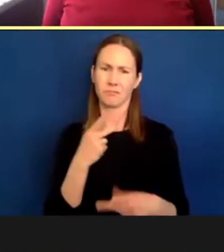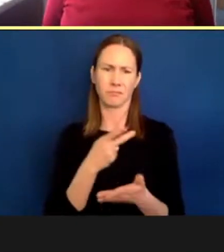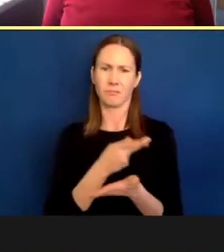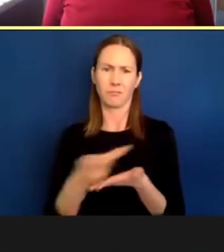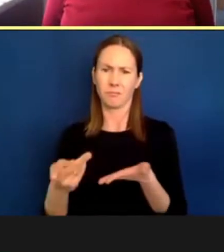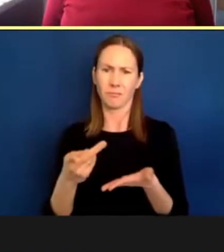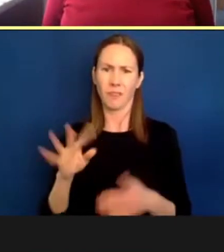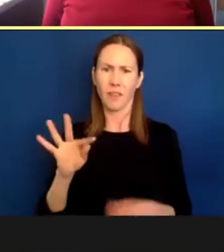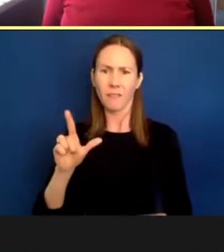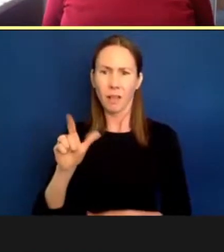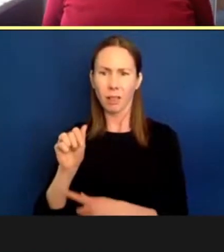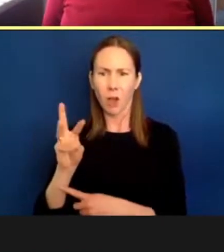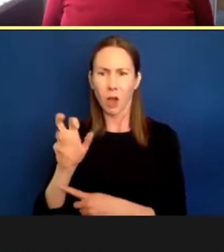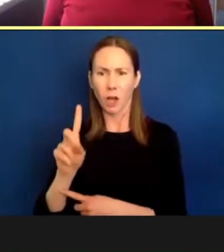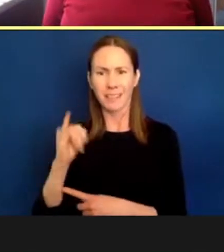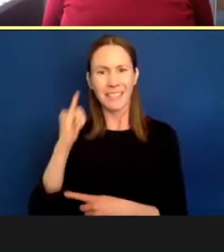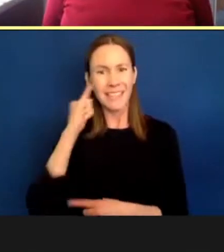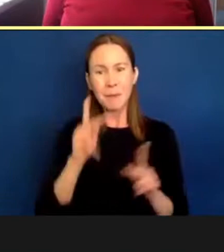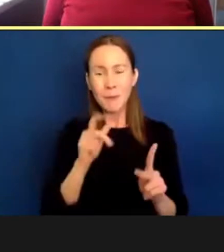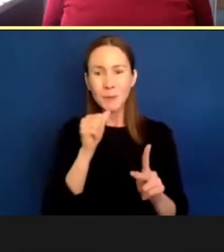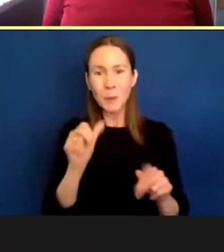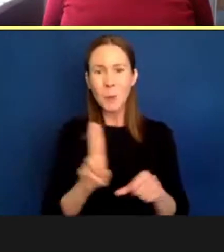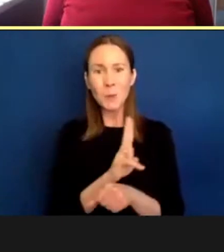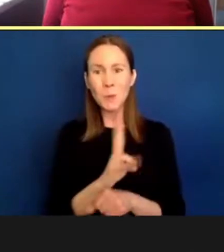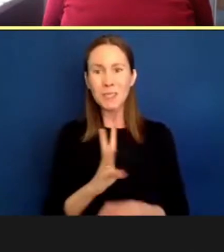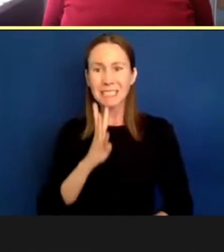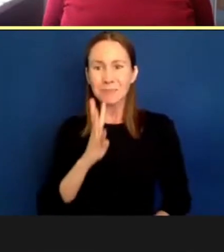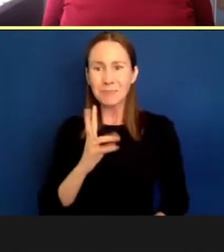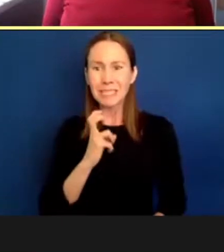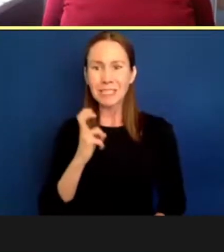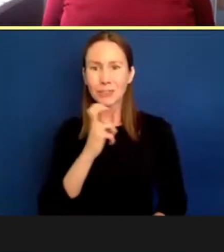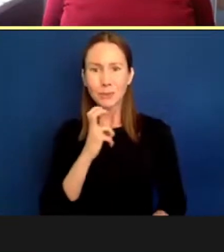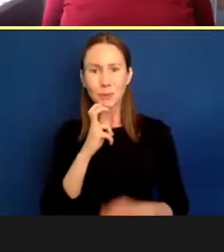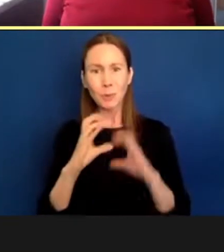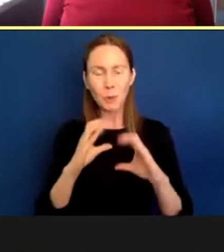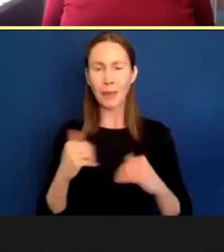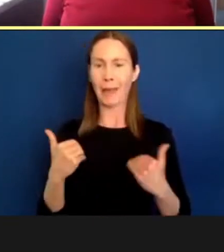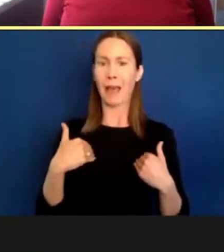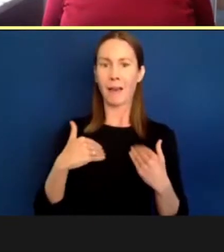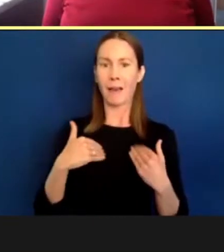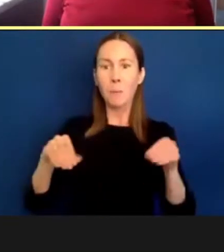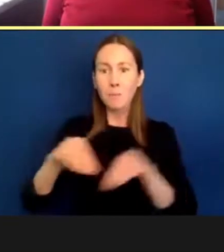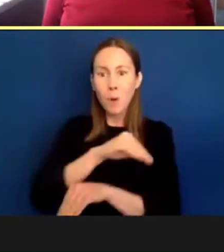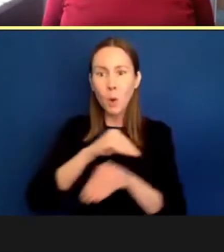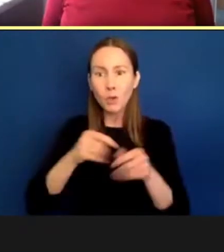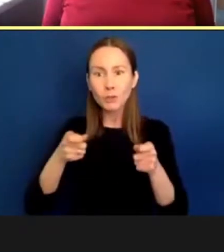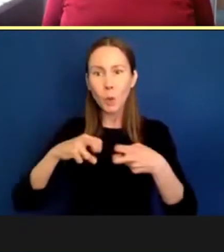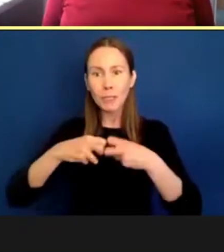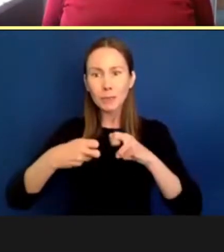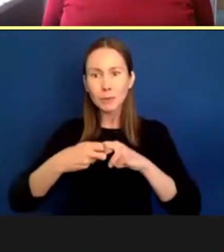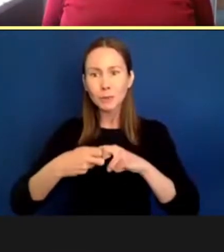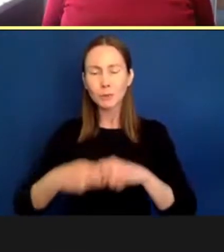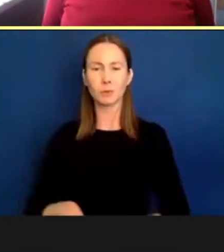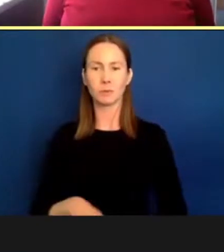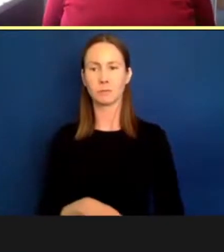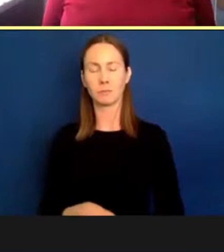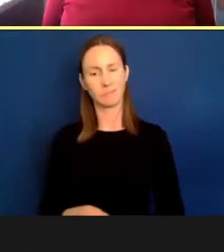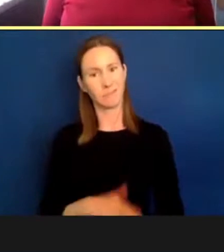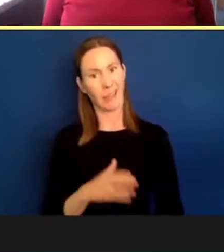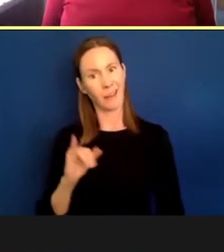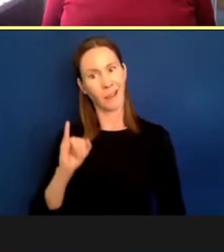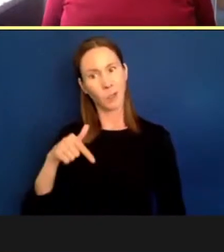speech to communicate, who have motor control issues, and they have dark and racist history.